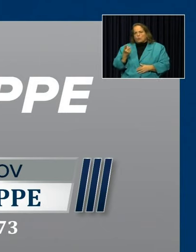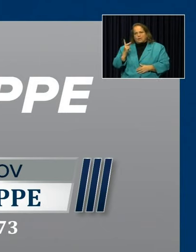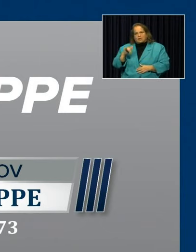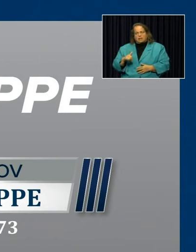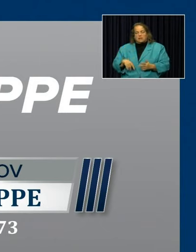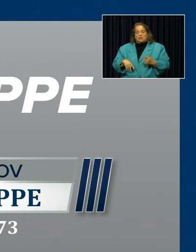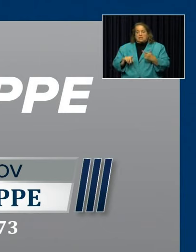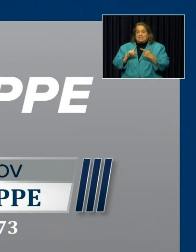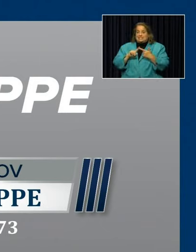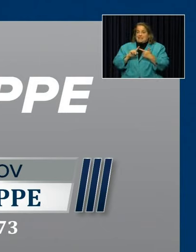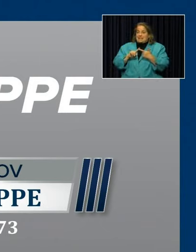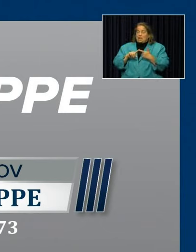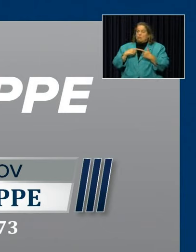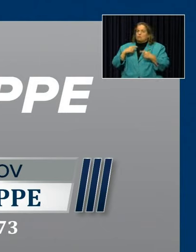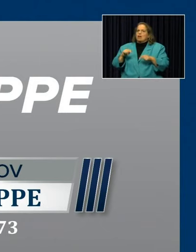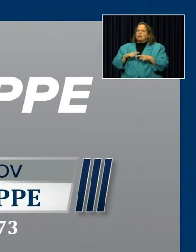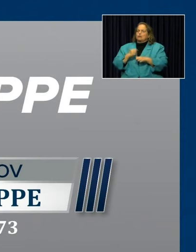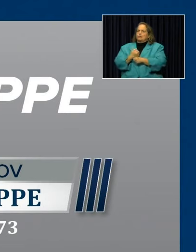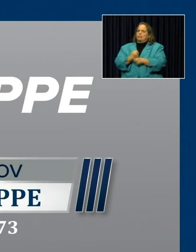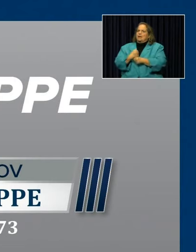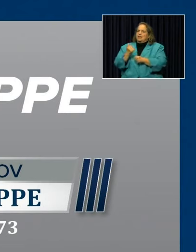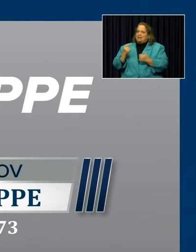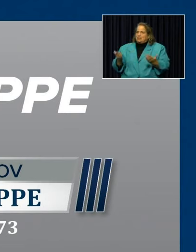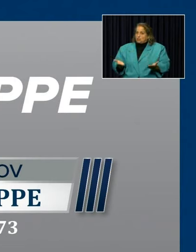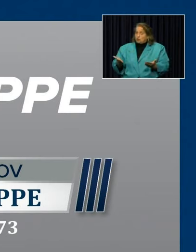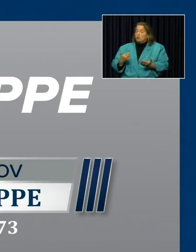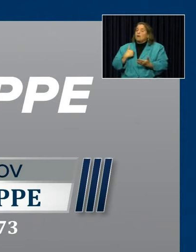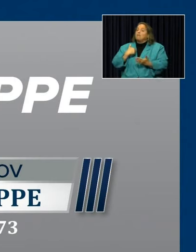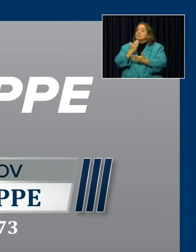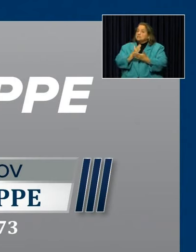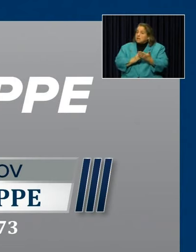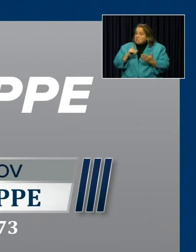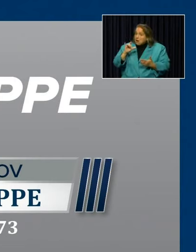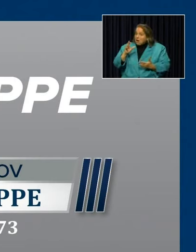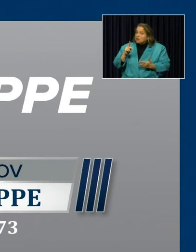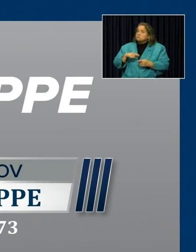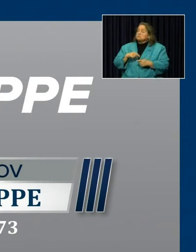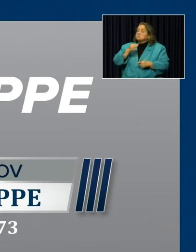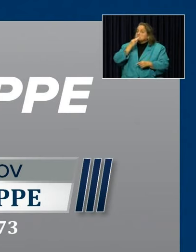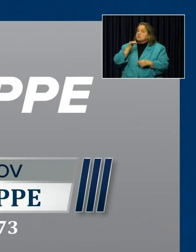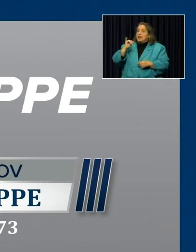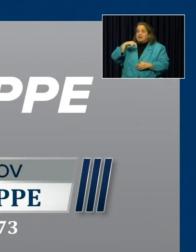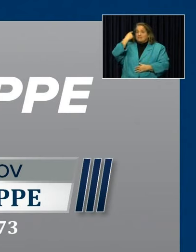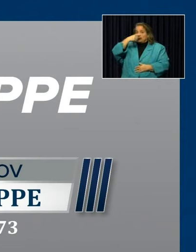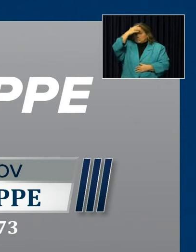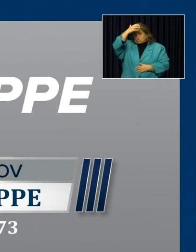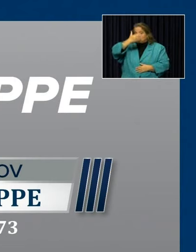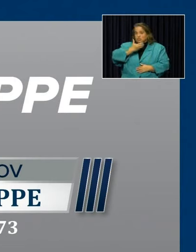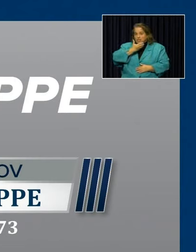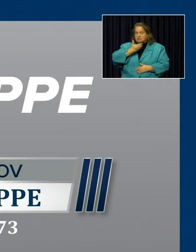FATHER JIM ESSENTIALCO WHO CALLED AND SAID HE HAD A LINE ON